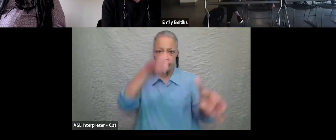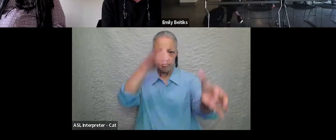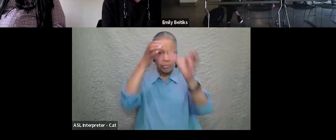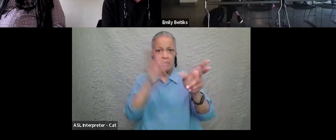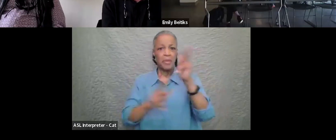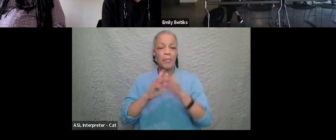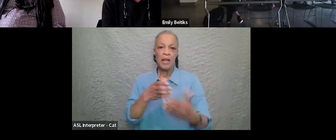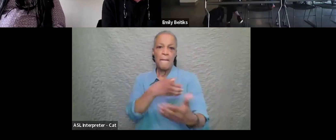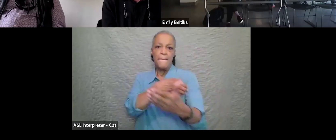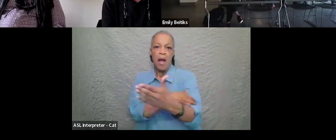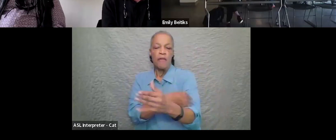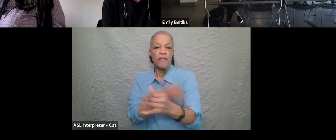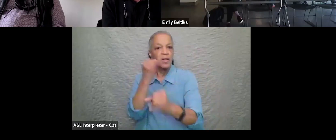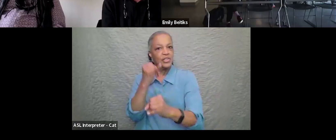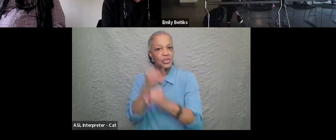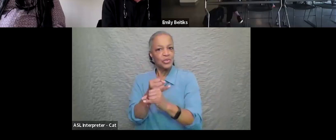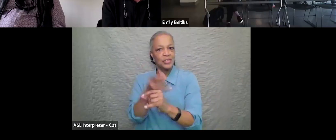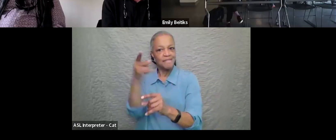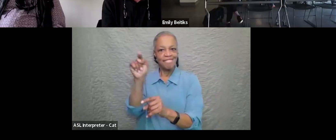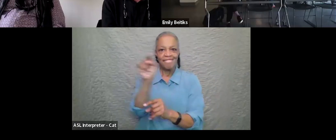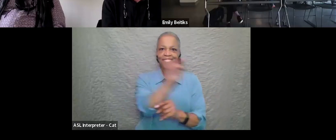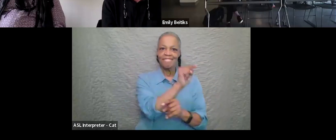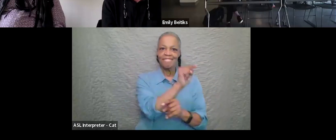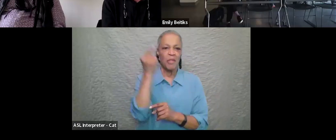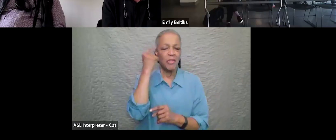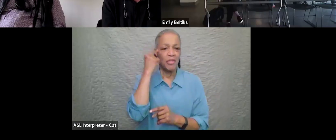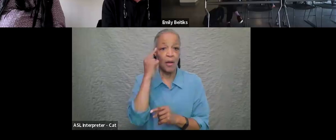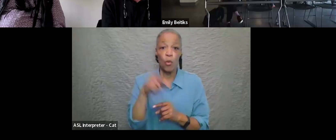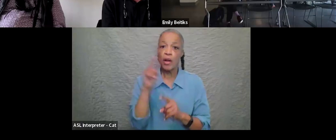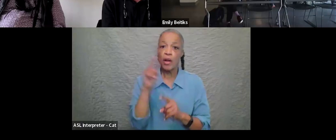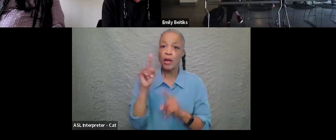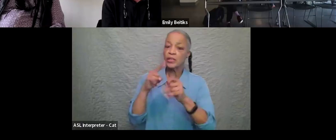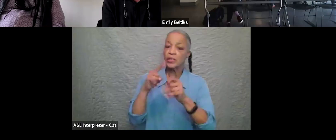And you would think that when questions of ethics and morality are raised